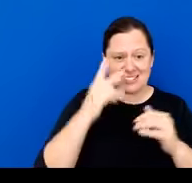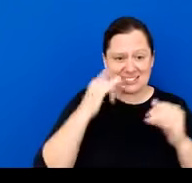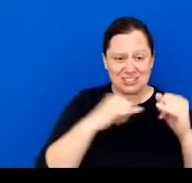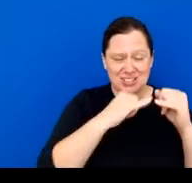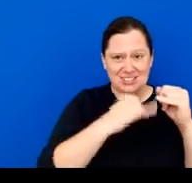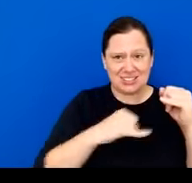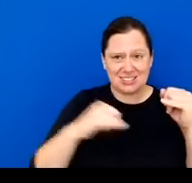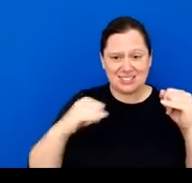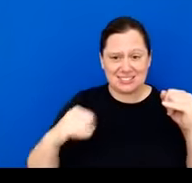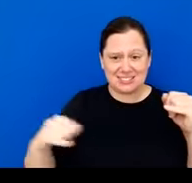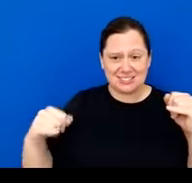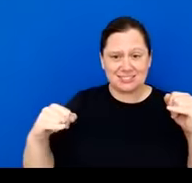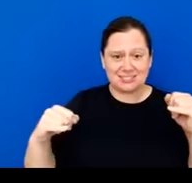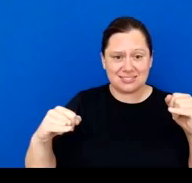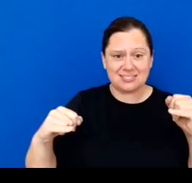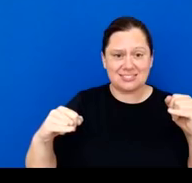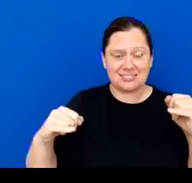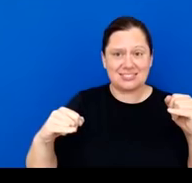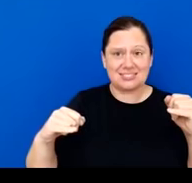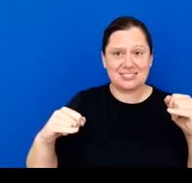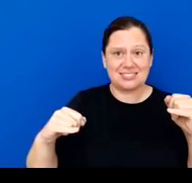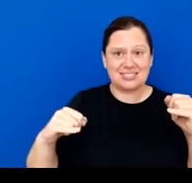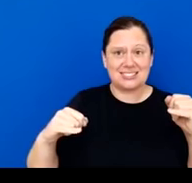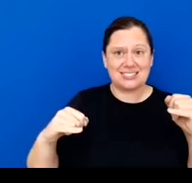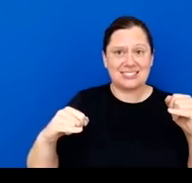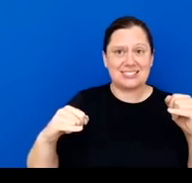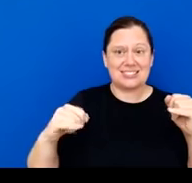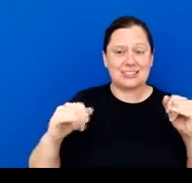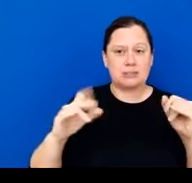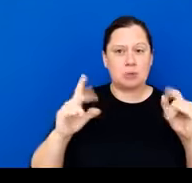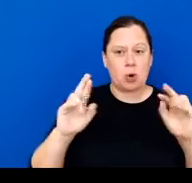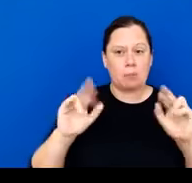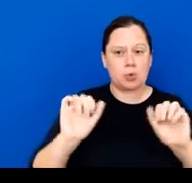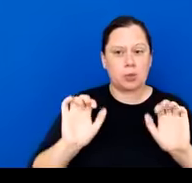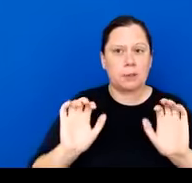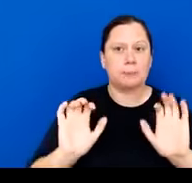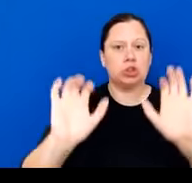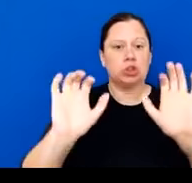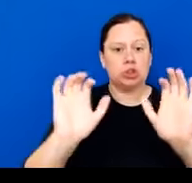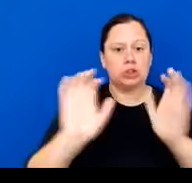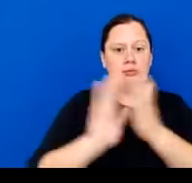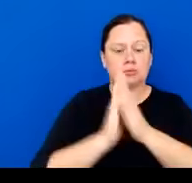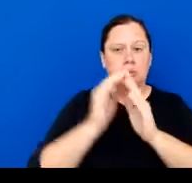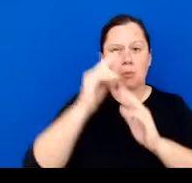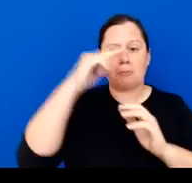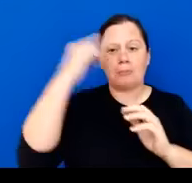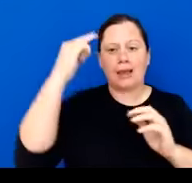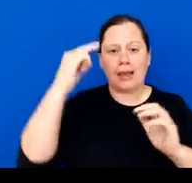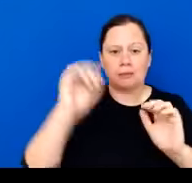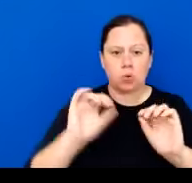because it's going to push back into the black however the wind up here is not going to be so favorable because it's going to